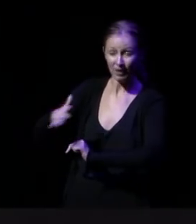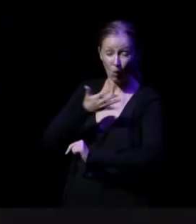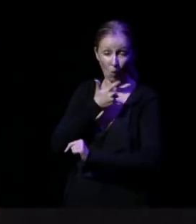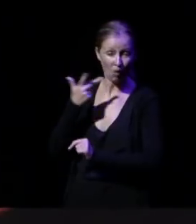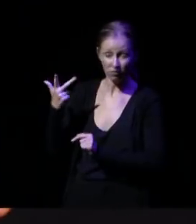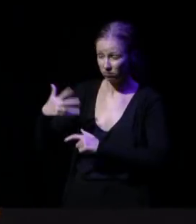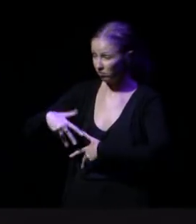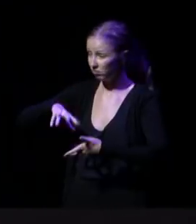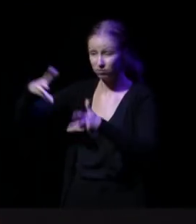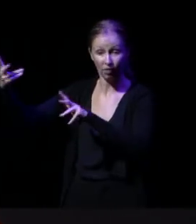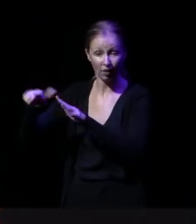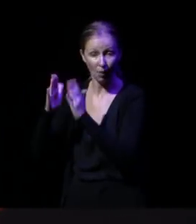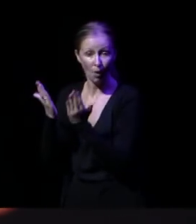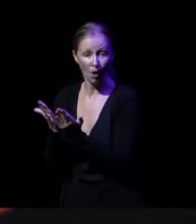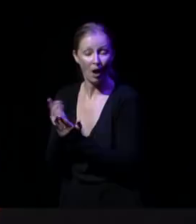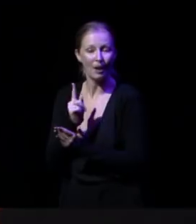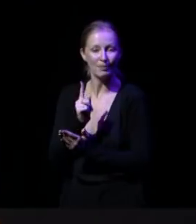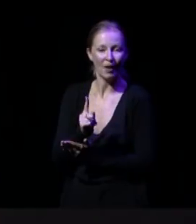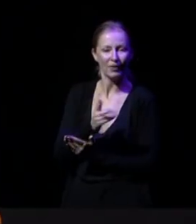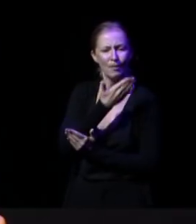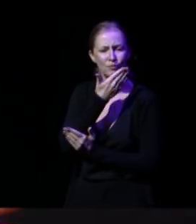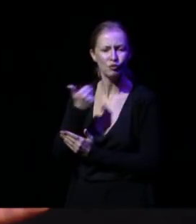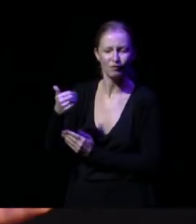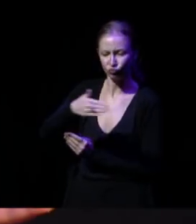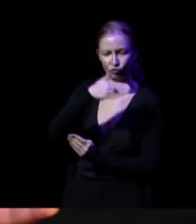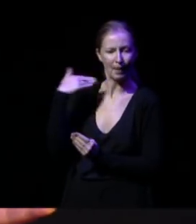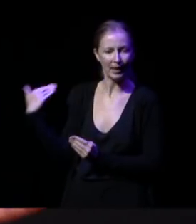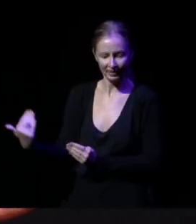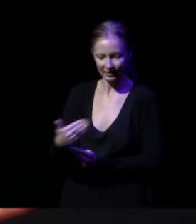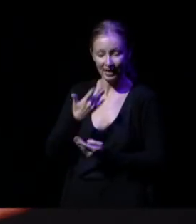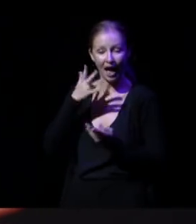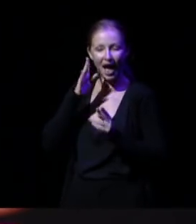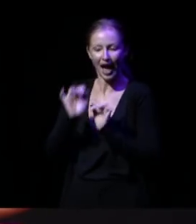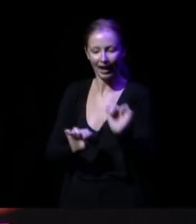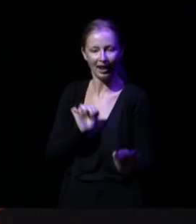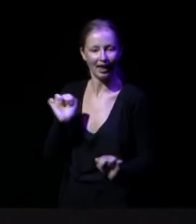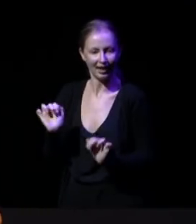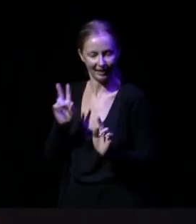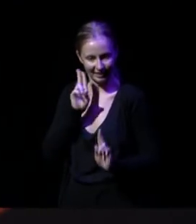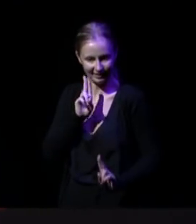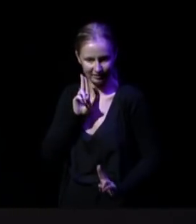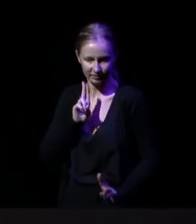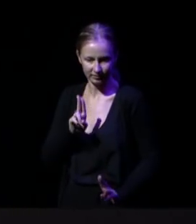and yet their gorgeous wrappers are clean, you know. It's like, you know, they understand.